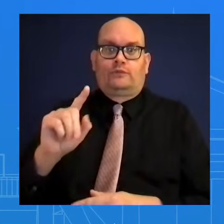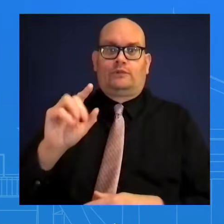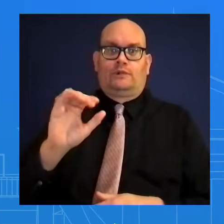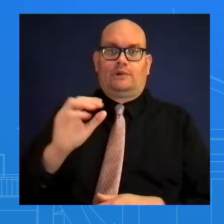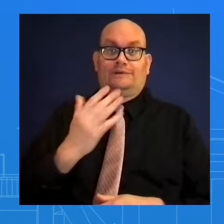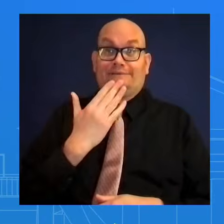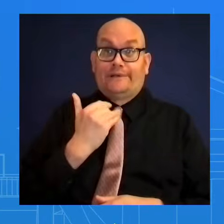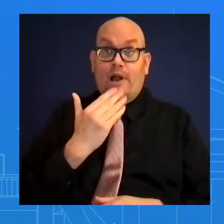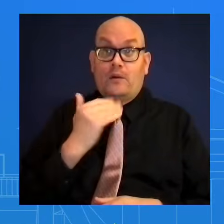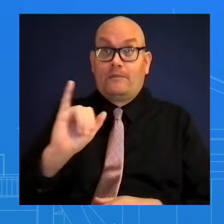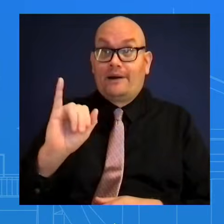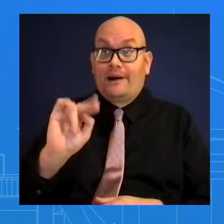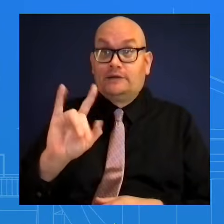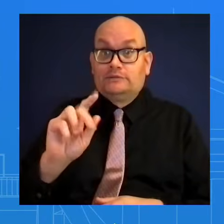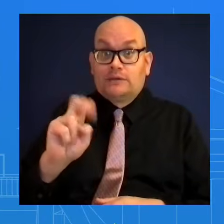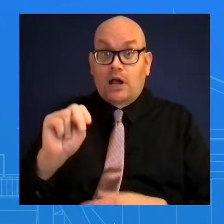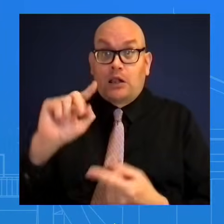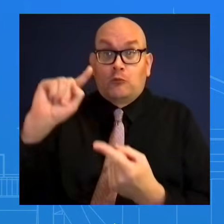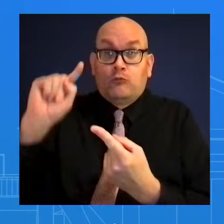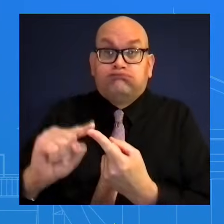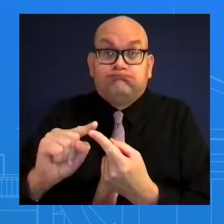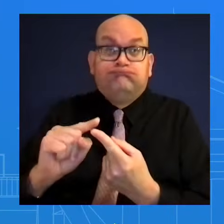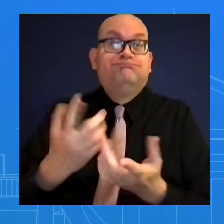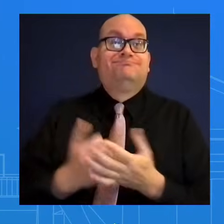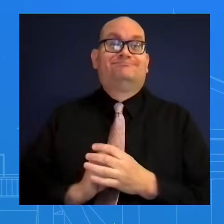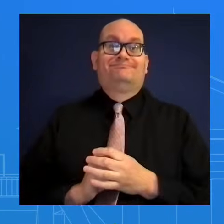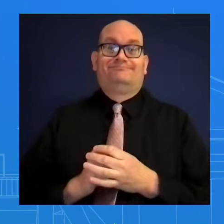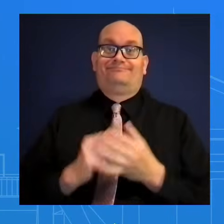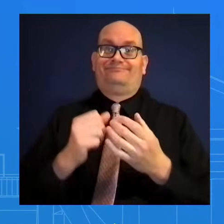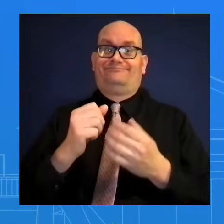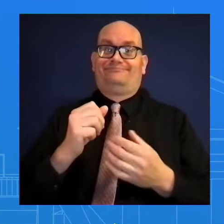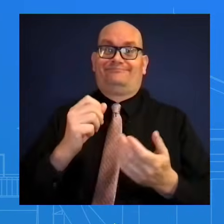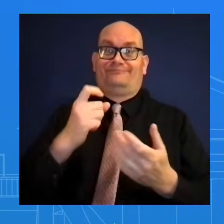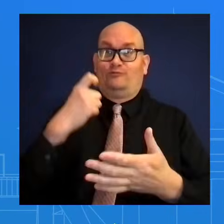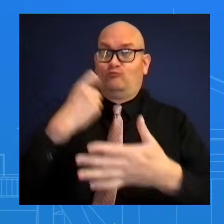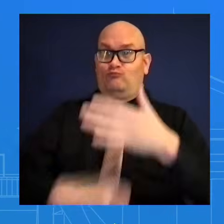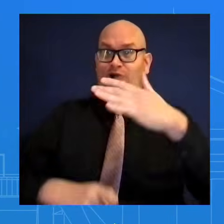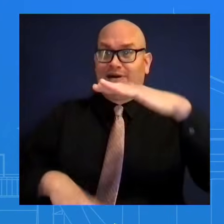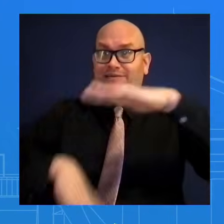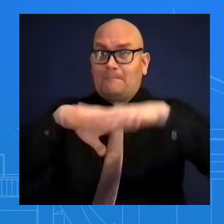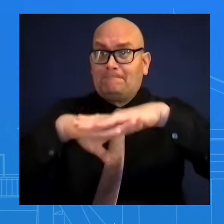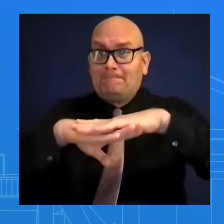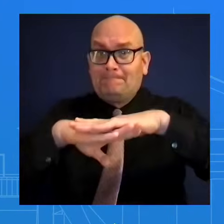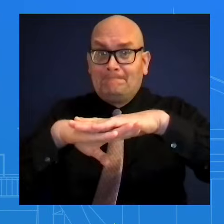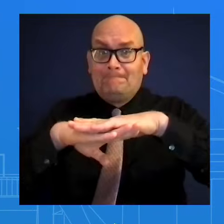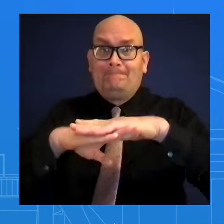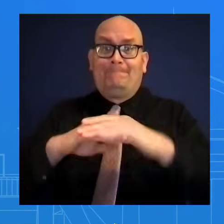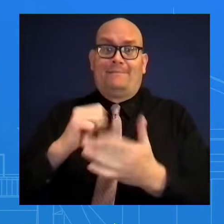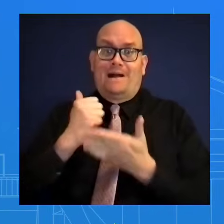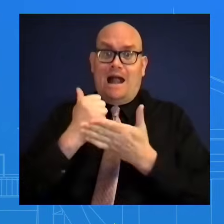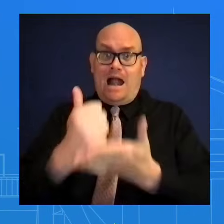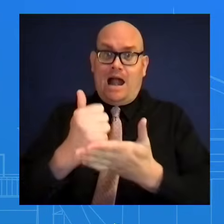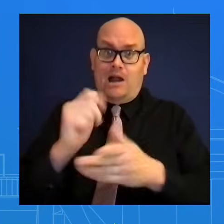many seniors in those very communities that we're talking about that truly, truly need it. Energy costs. Those are incredibly important